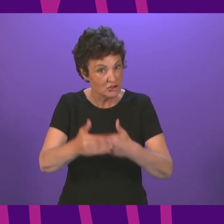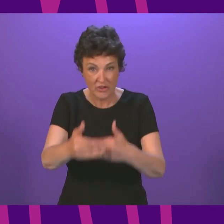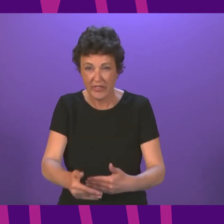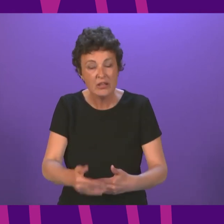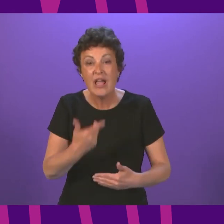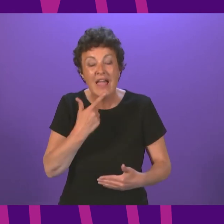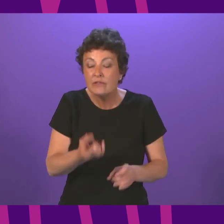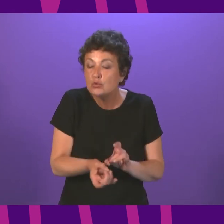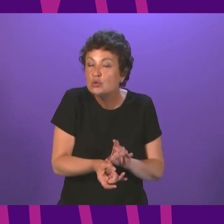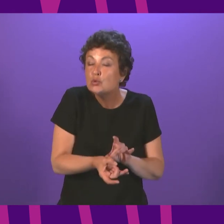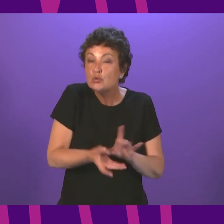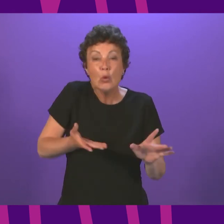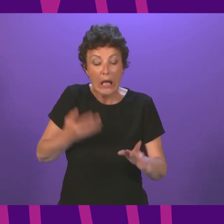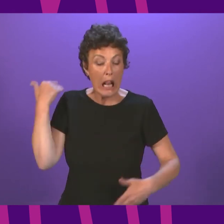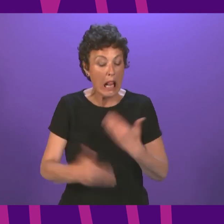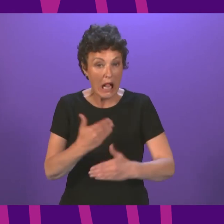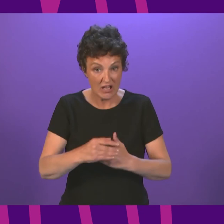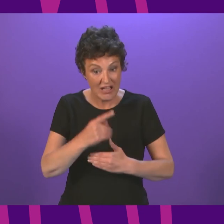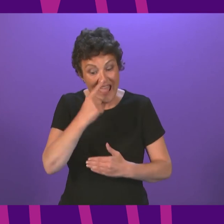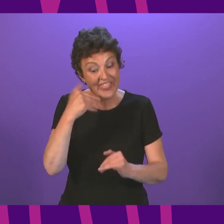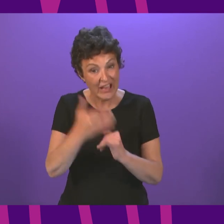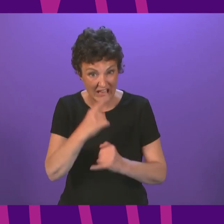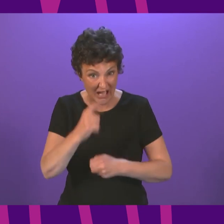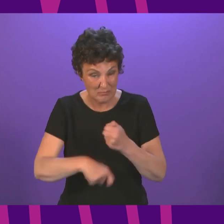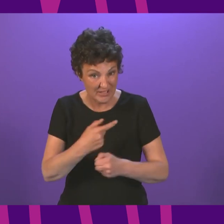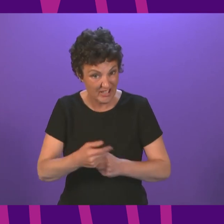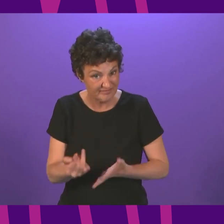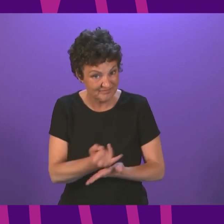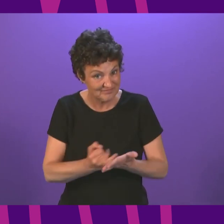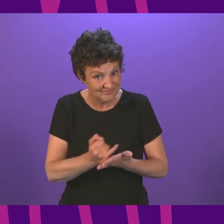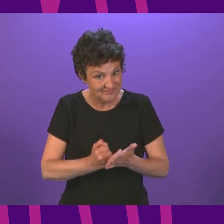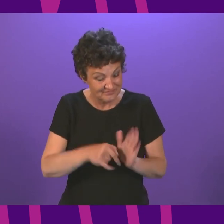Brown and will bring together representation from across the Parliament. We must have substantive